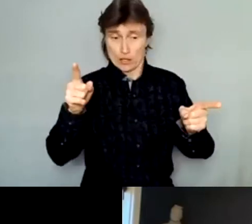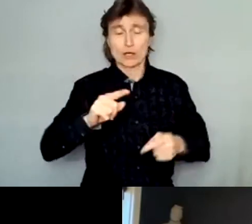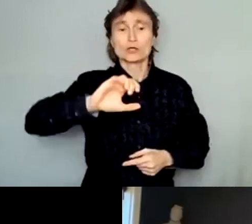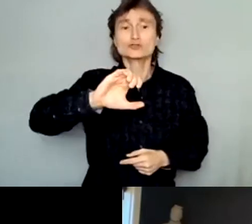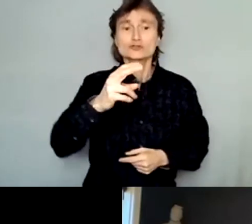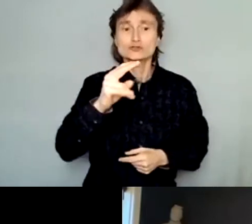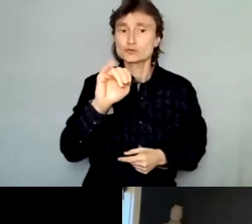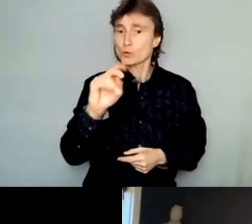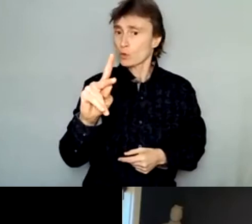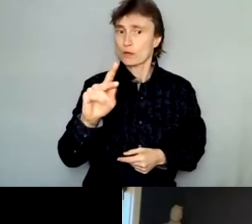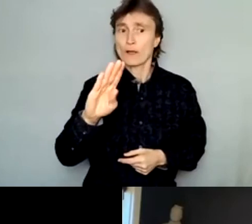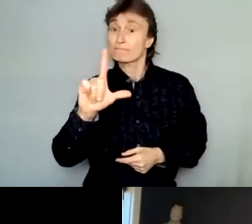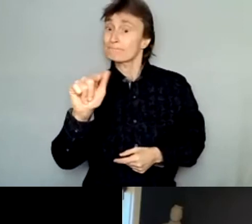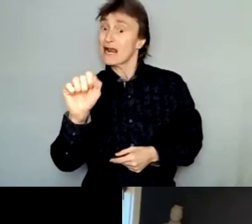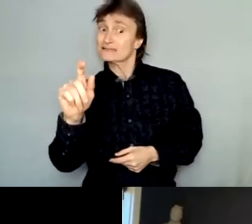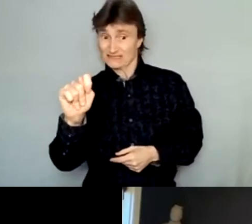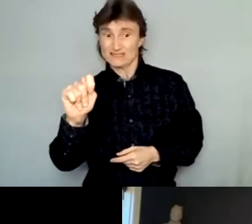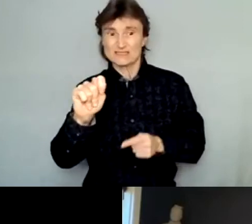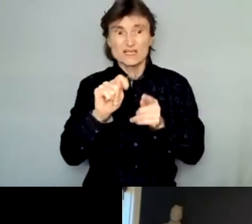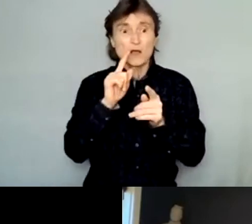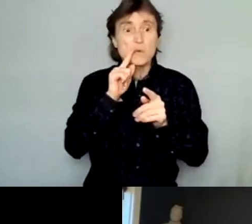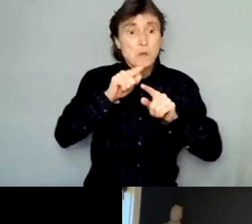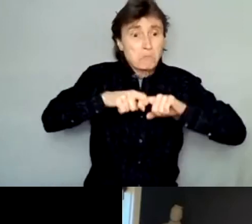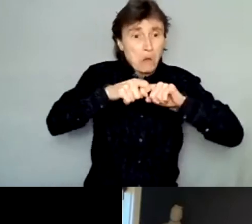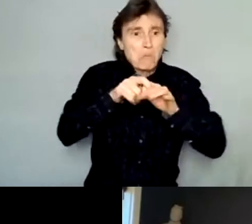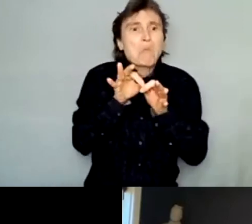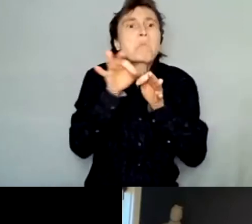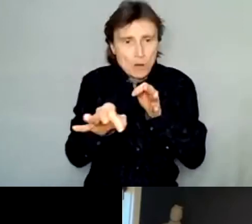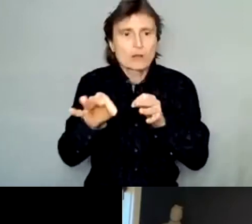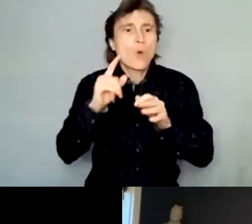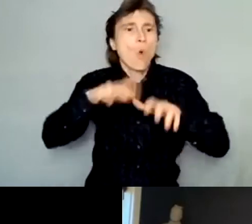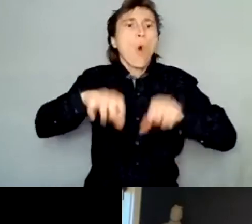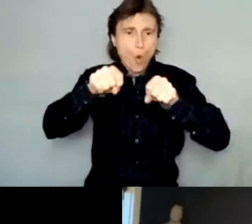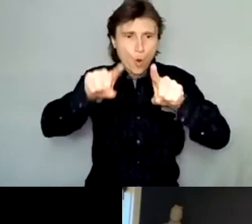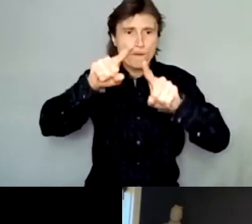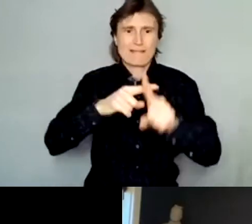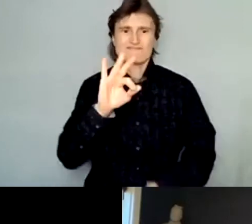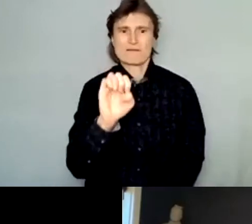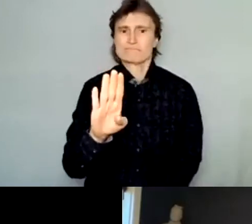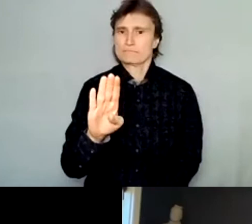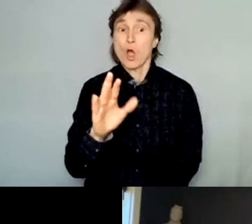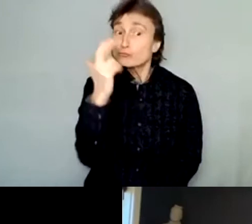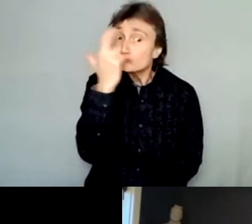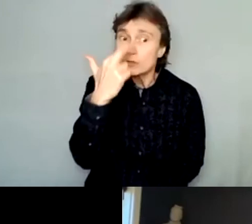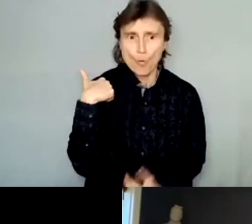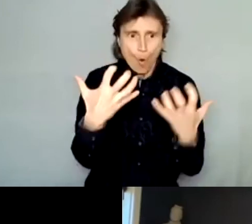happen in February of this year, so that we could give work to artists and provide opportunities